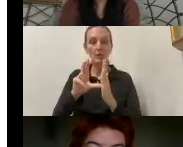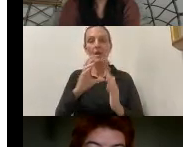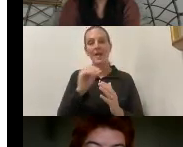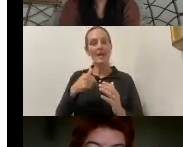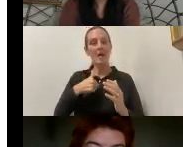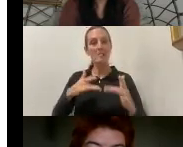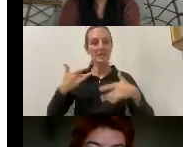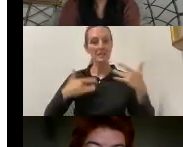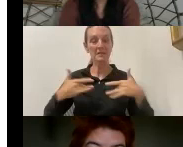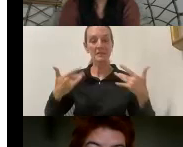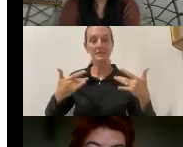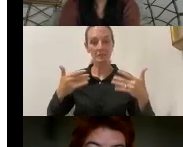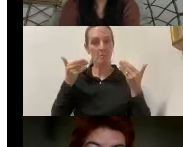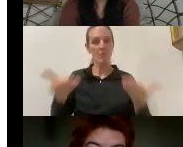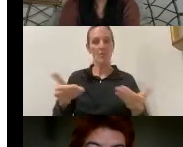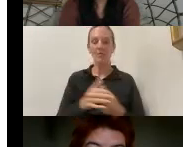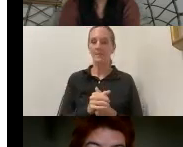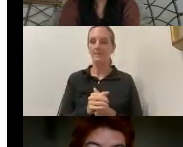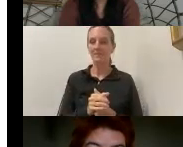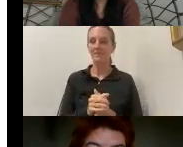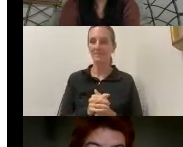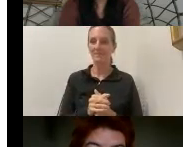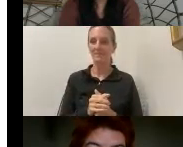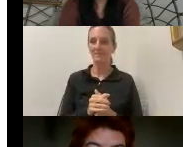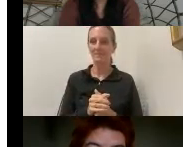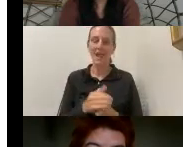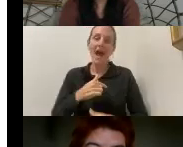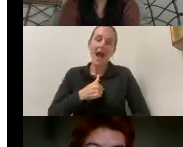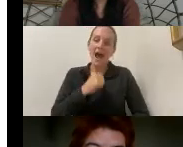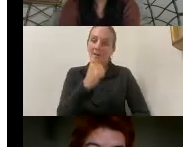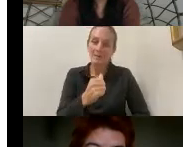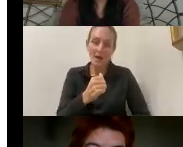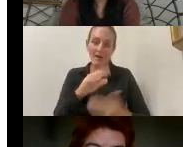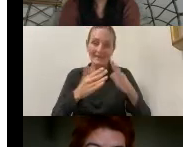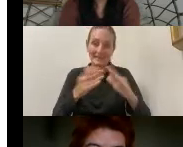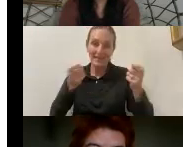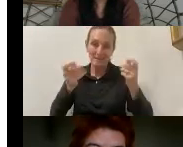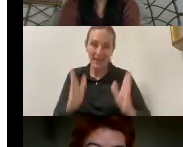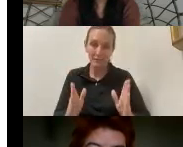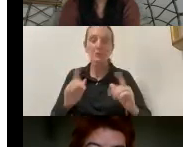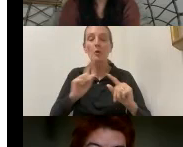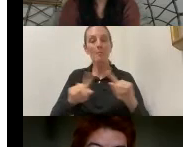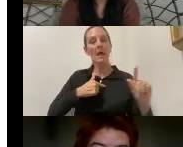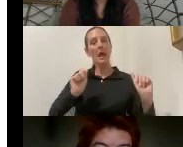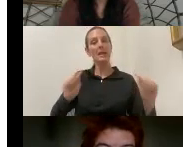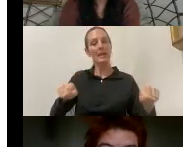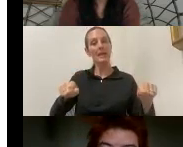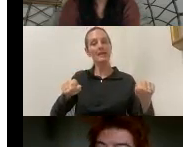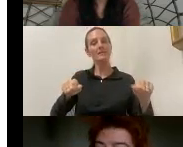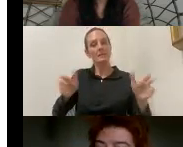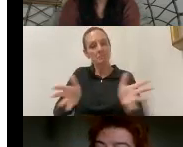I am not a manager, but I can get the ball moving and keep it moving.